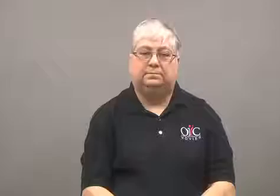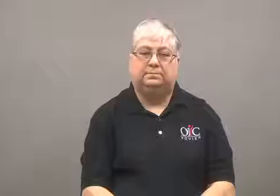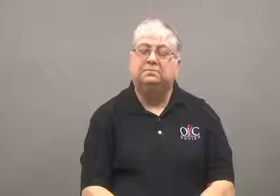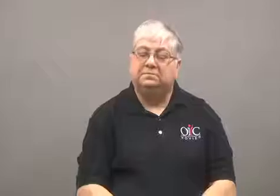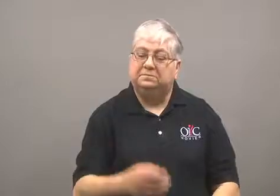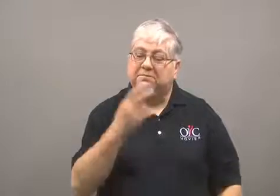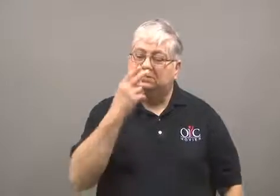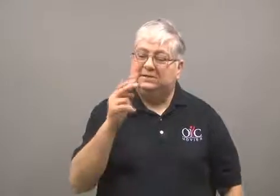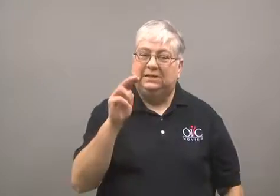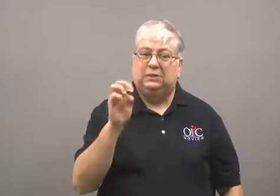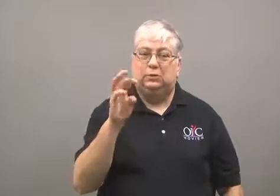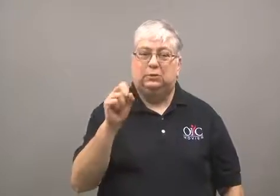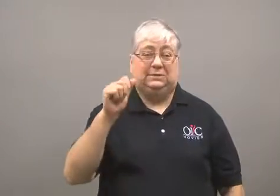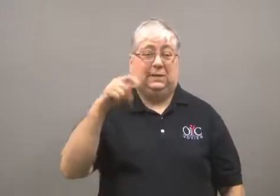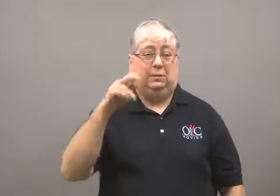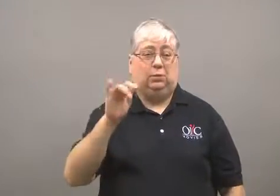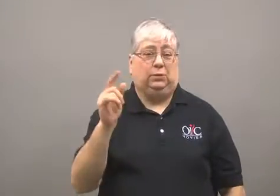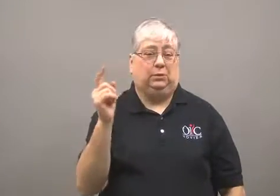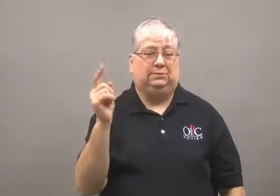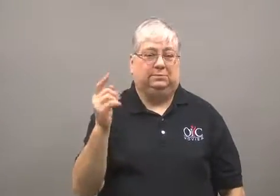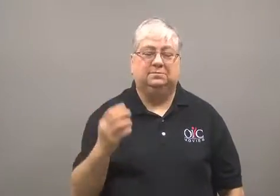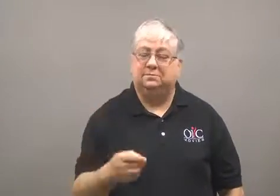This was in the news on April 1.